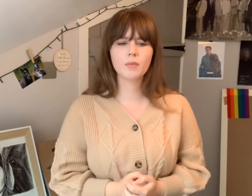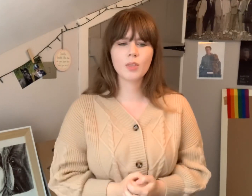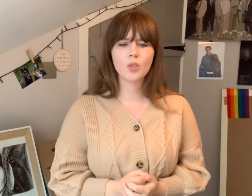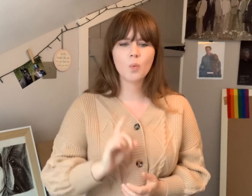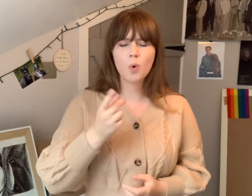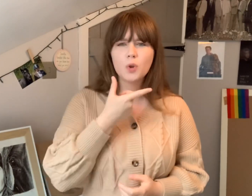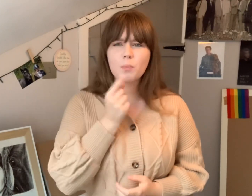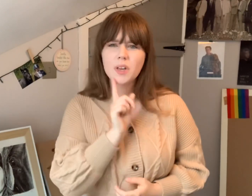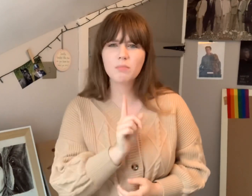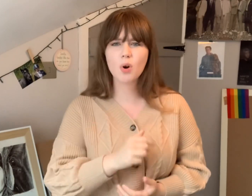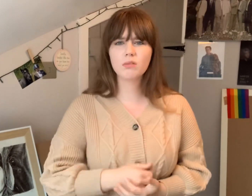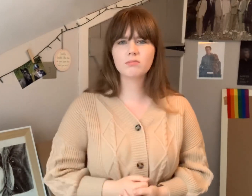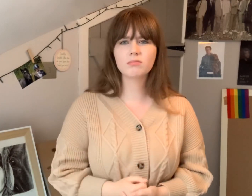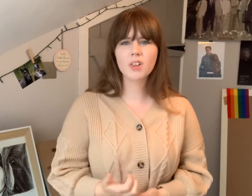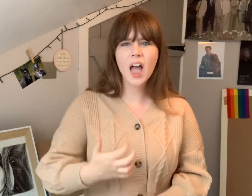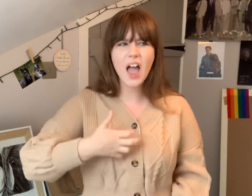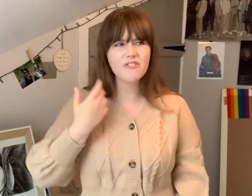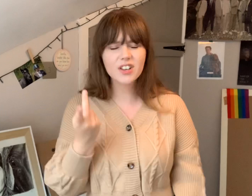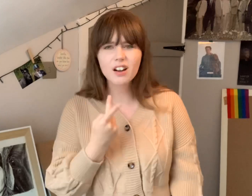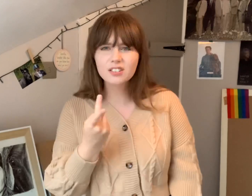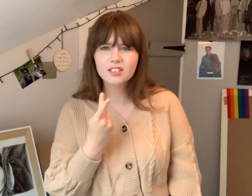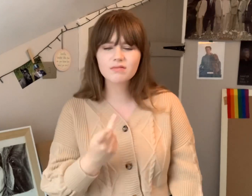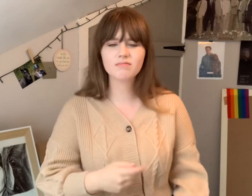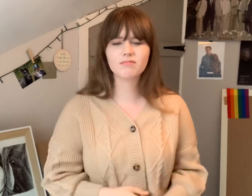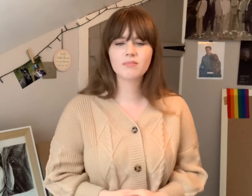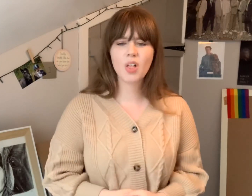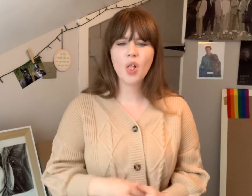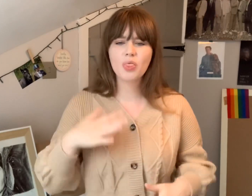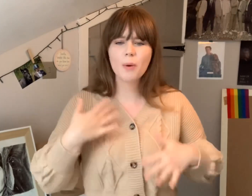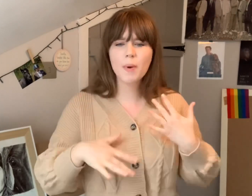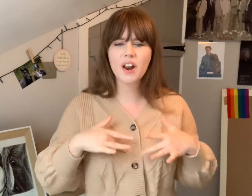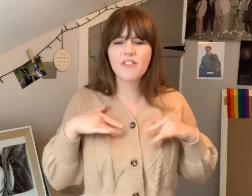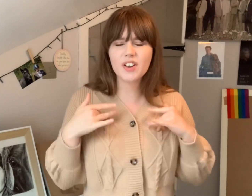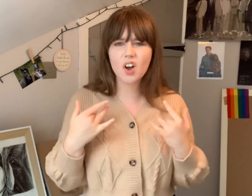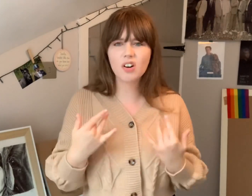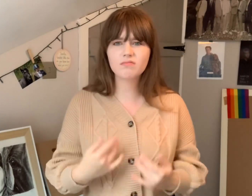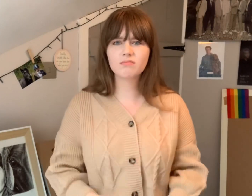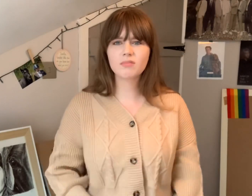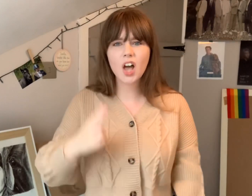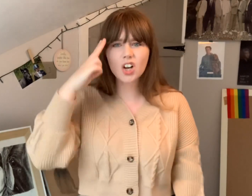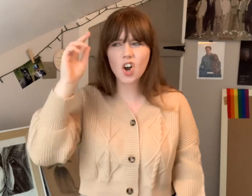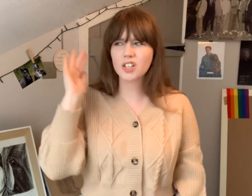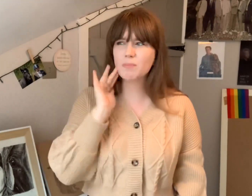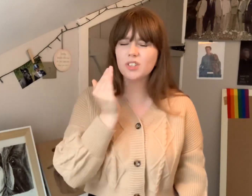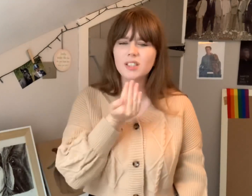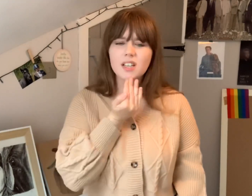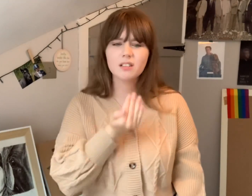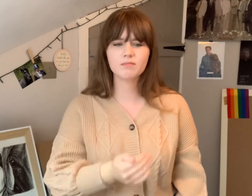What do some people envy us? The pain I have is called hypocrisy